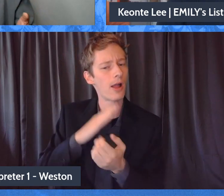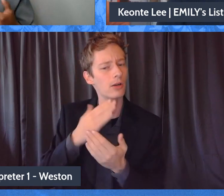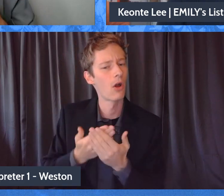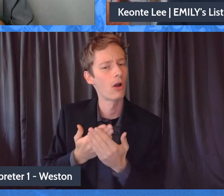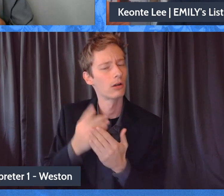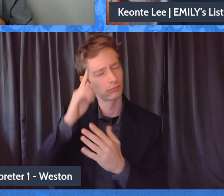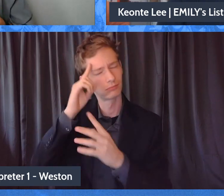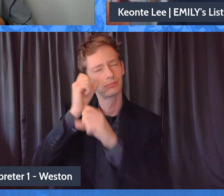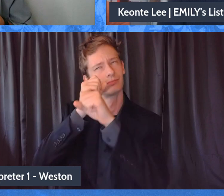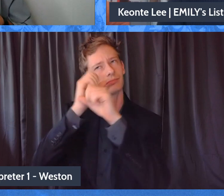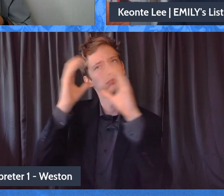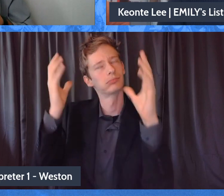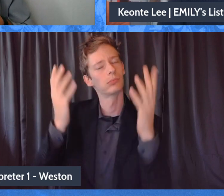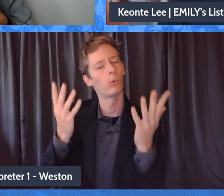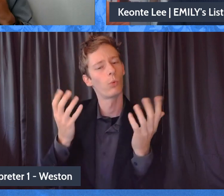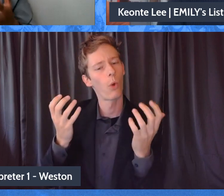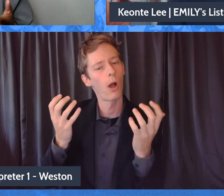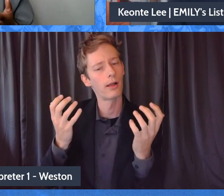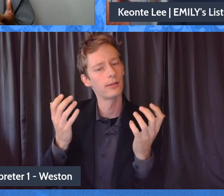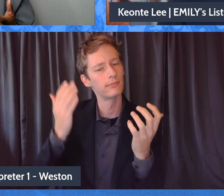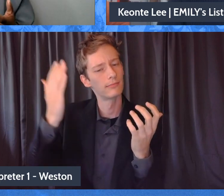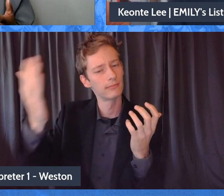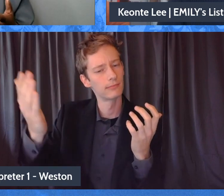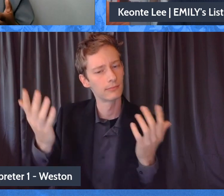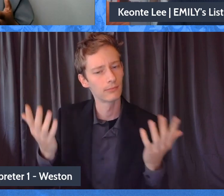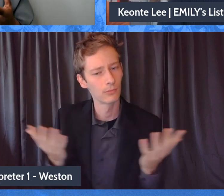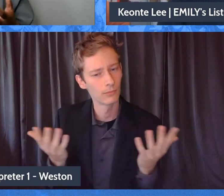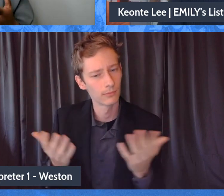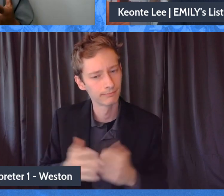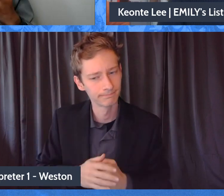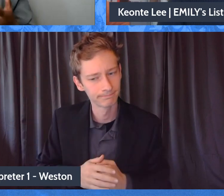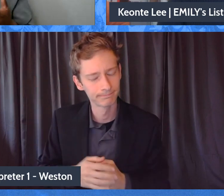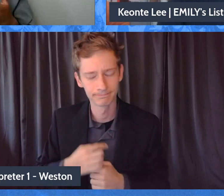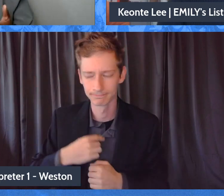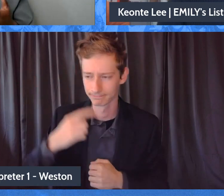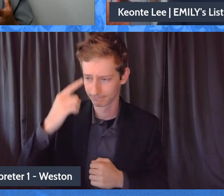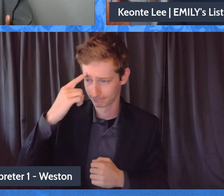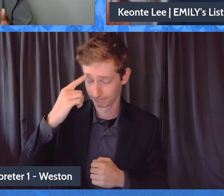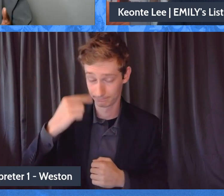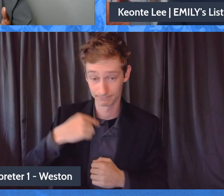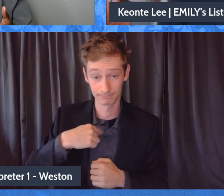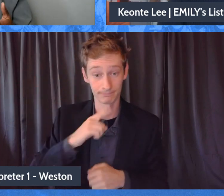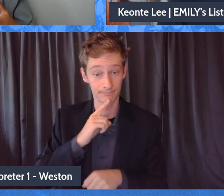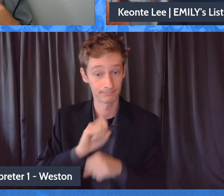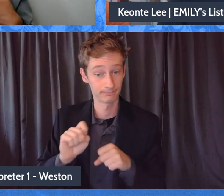And I had to ask myself, was I waking up every single day,